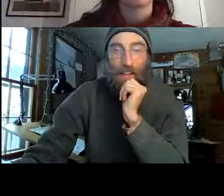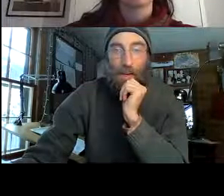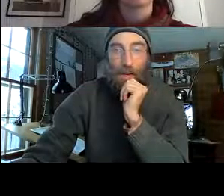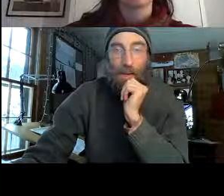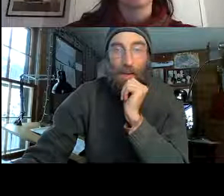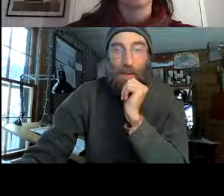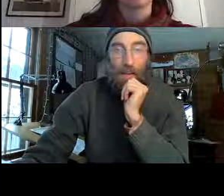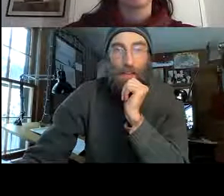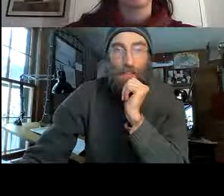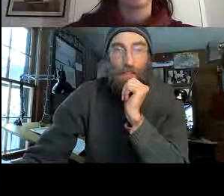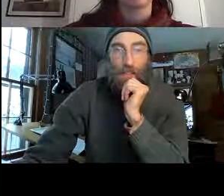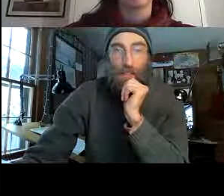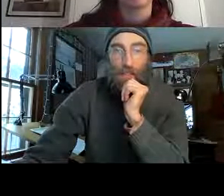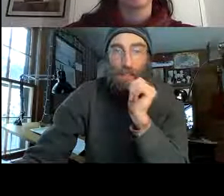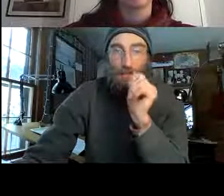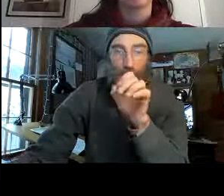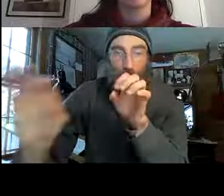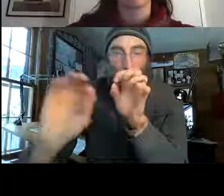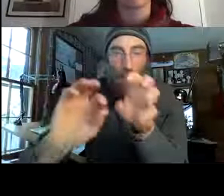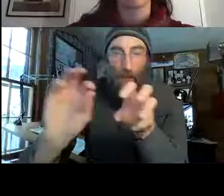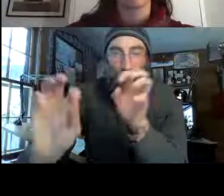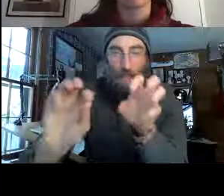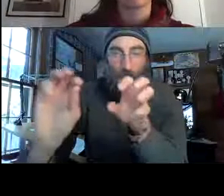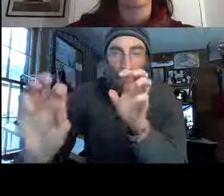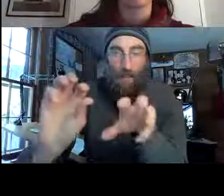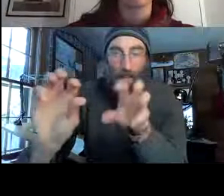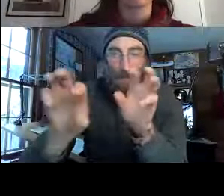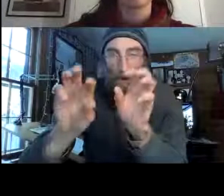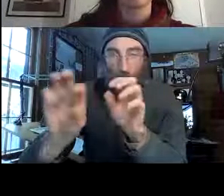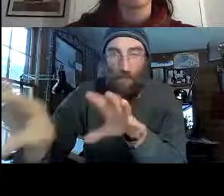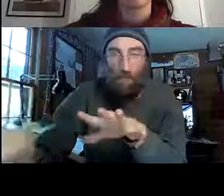and maybe we'll just let those leaves, and those stomping feet march into the